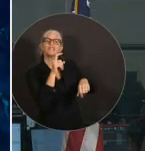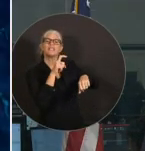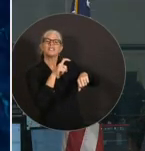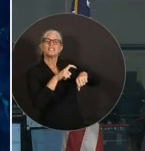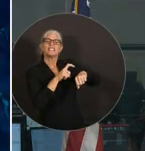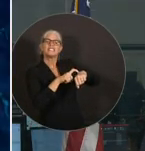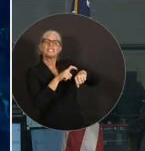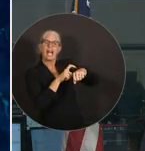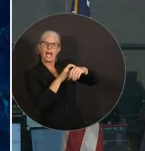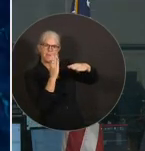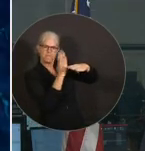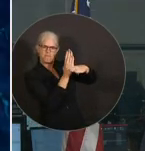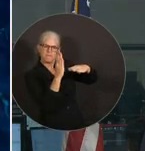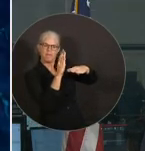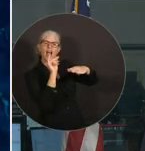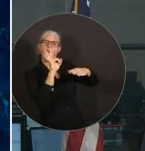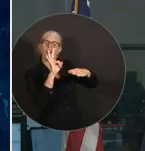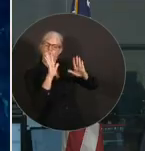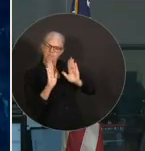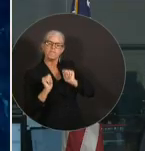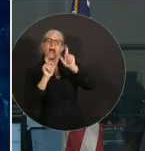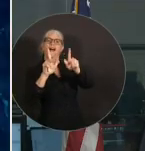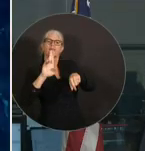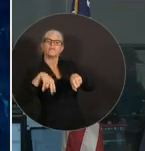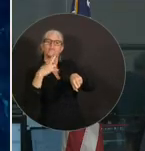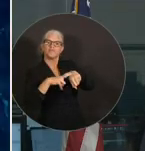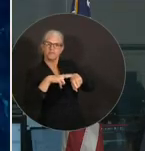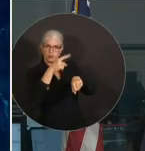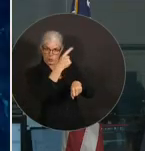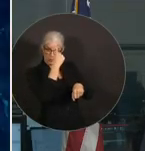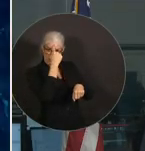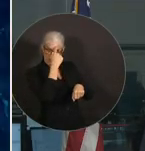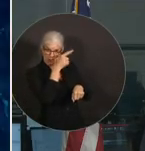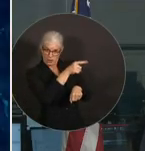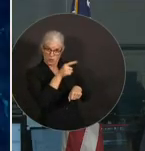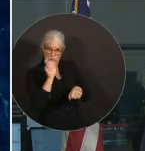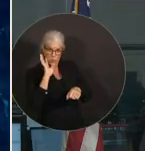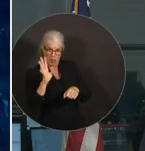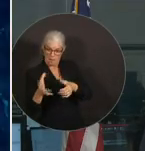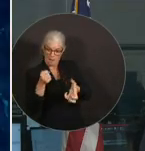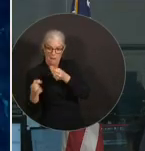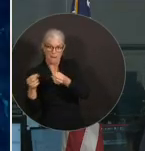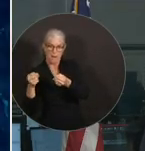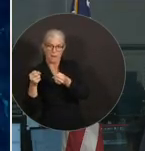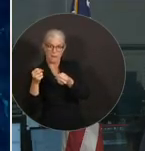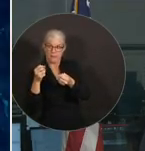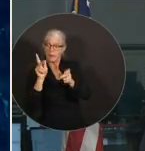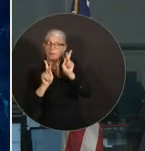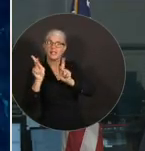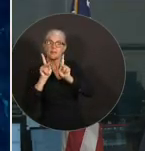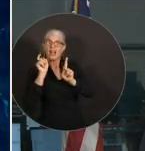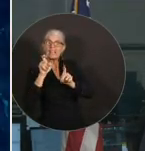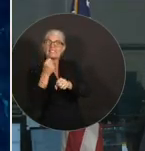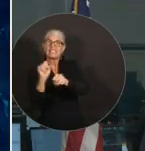IN TERMS OF THE TIMELINE COVERING. WEST TIME WITH